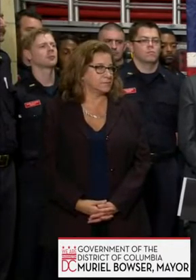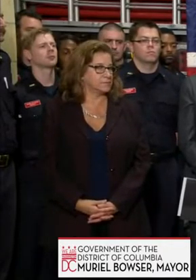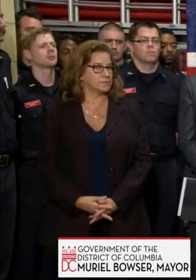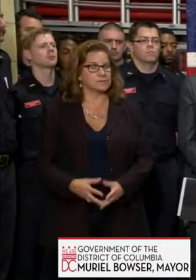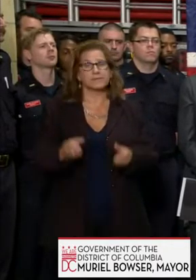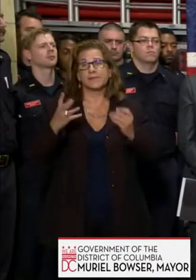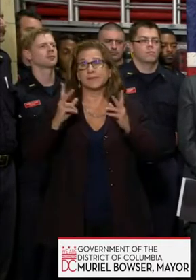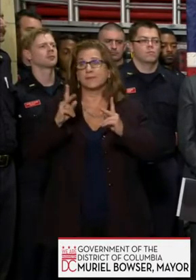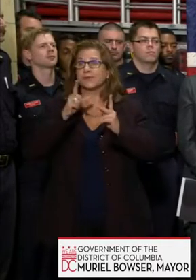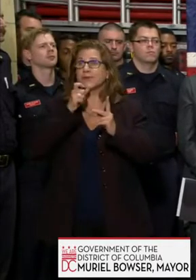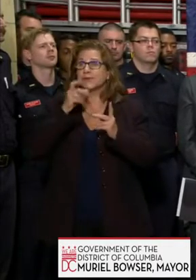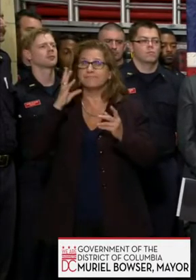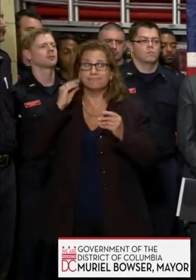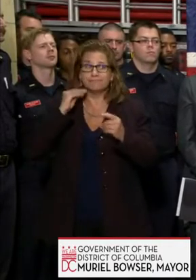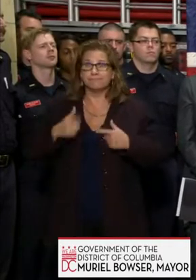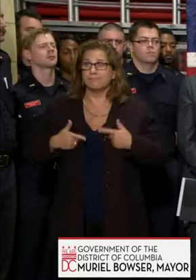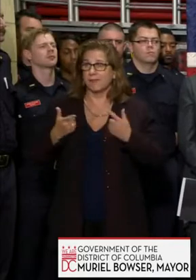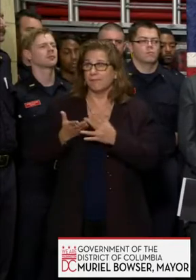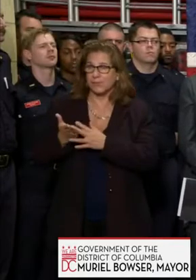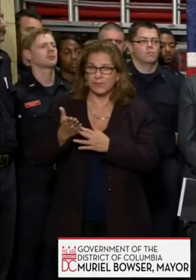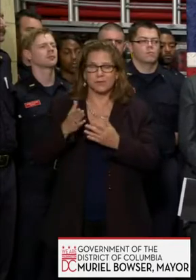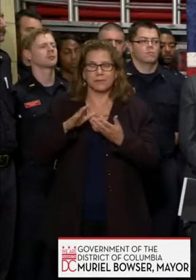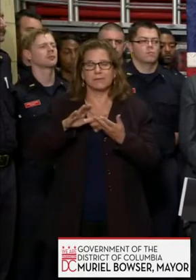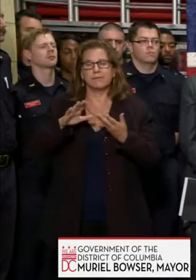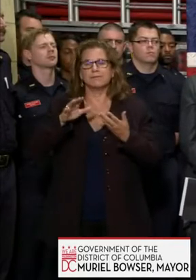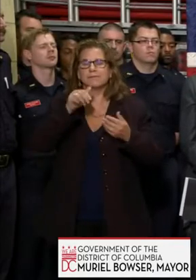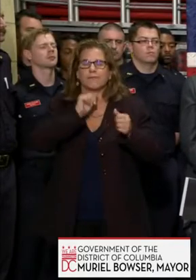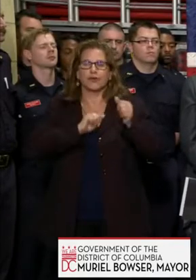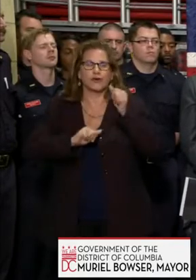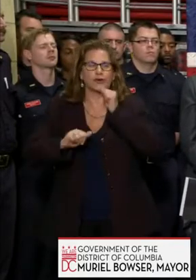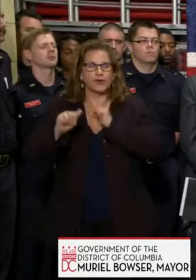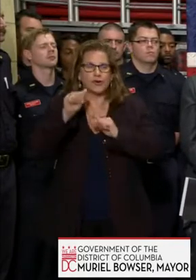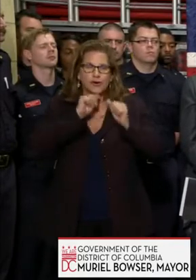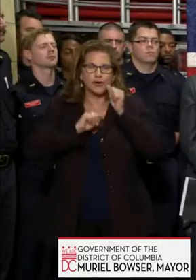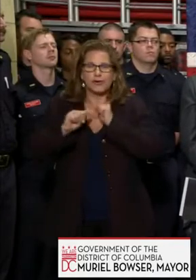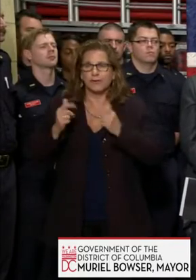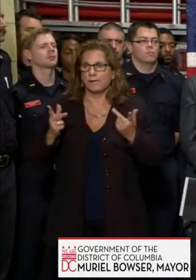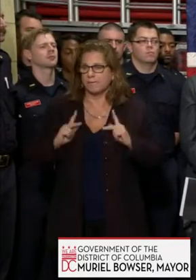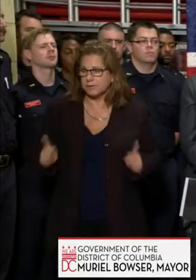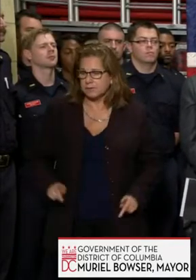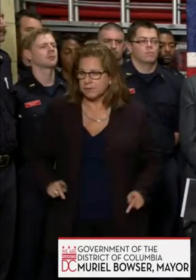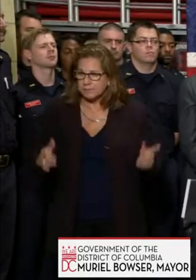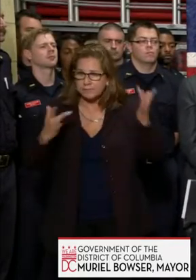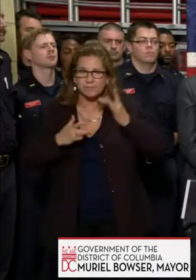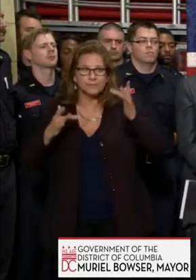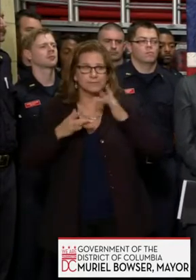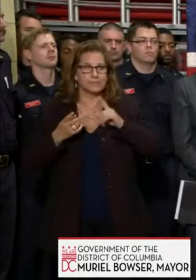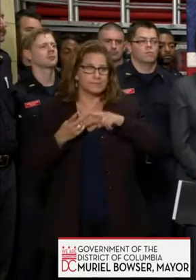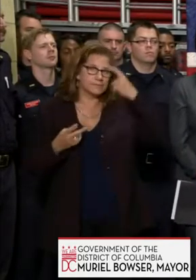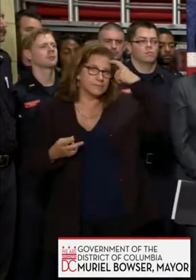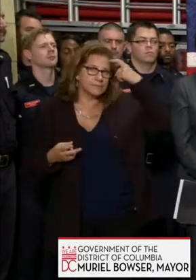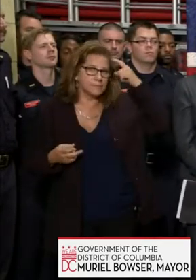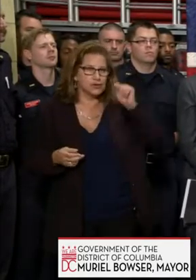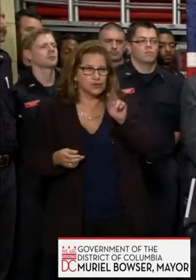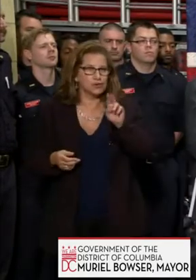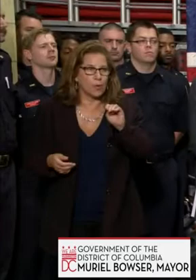2001 AND EVEN NOW ARE AT SIGNIFICANTLY GREATER RISK FOR DEVELOPING OCCUPATIONAL CANCERS DUE TO THEIR EXPOSURE TO